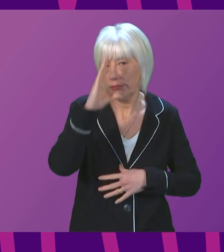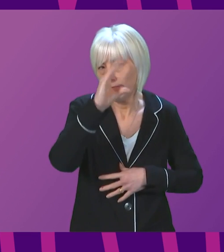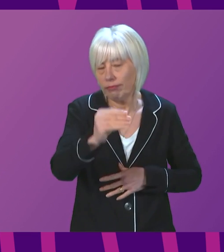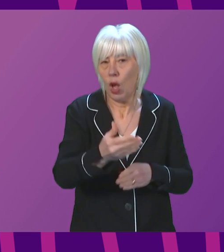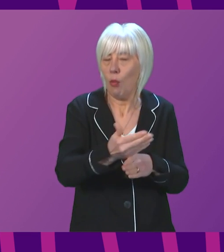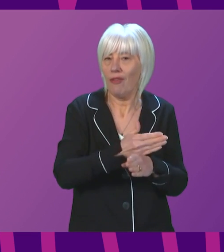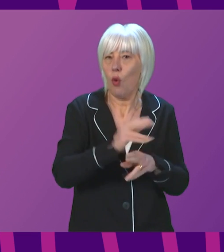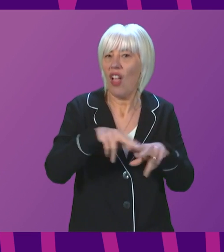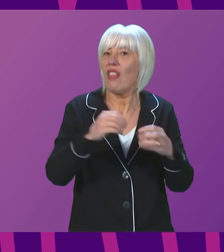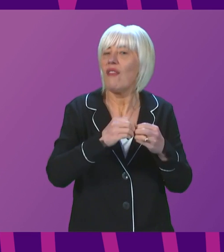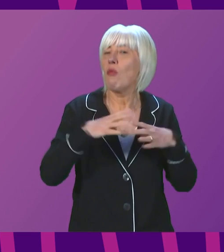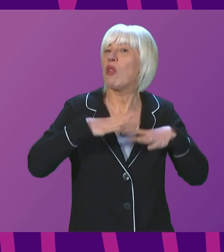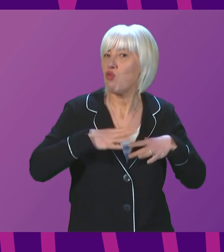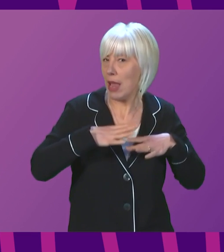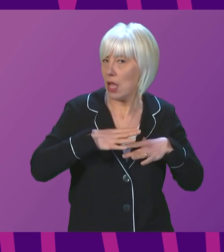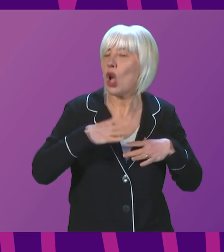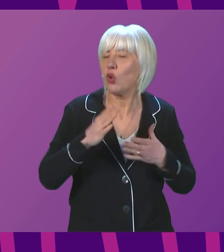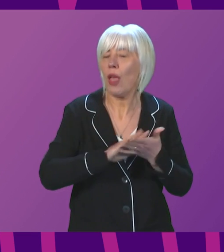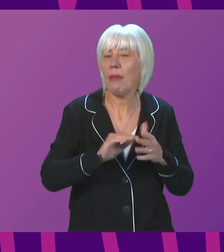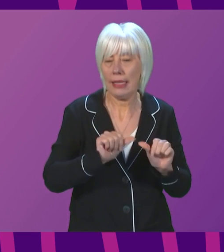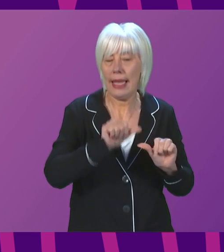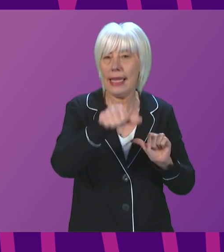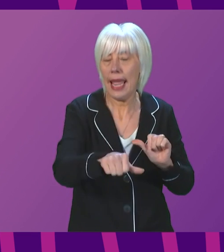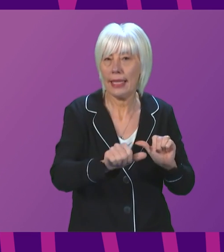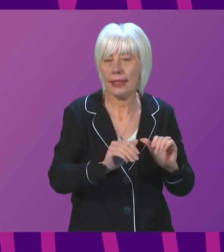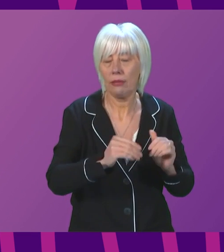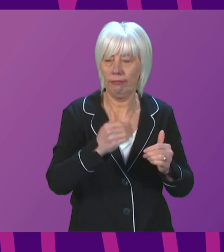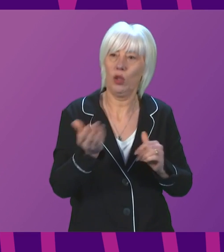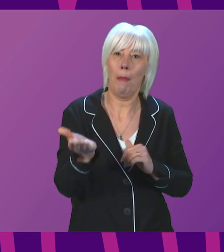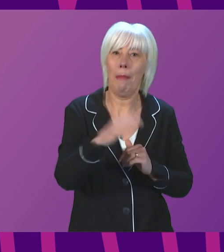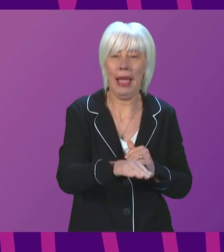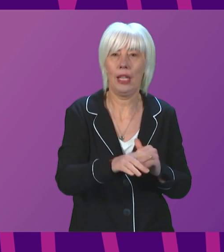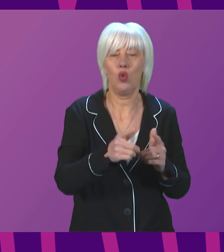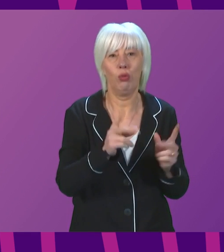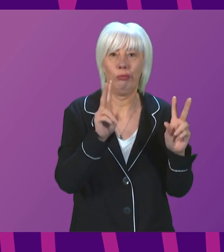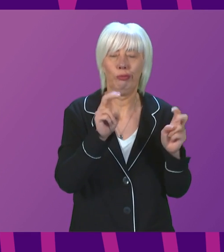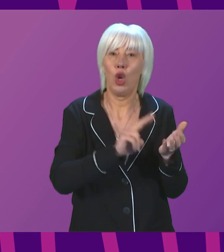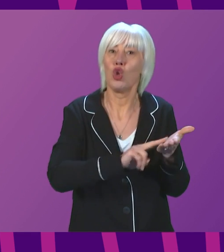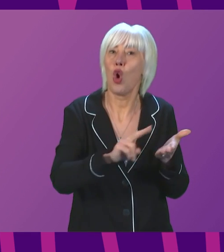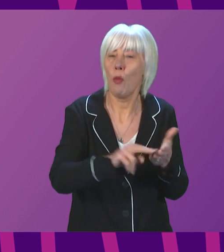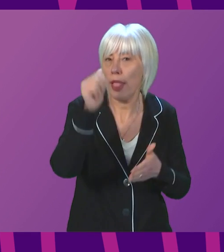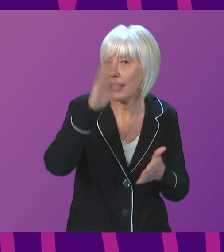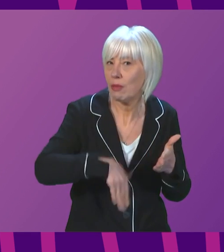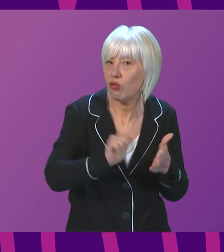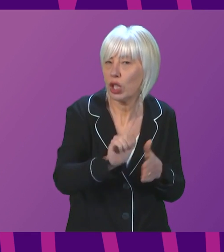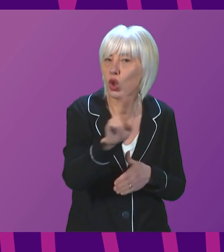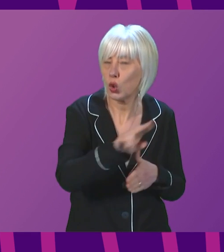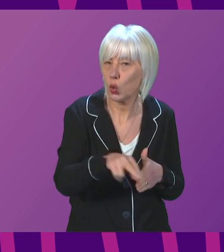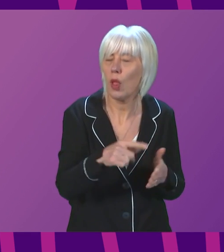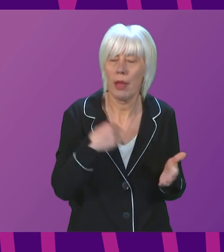They represent a further step in allowing children and young people to return to a more normal experience in school after many months of sacrifice.